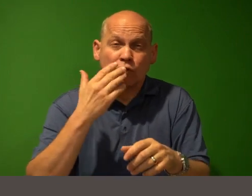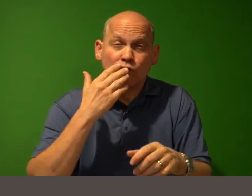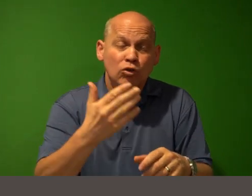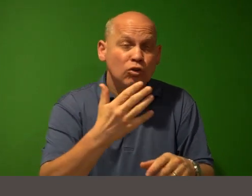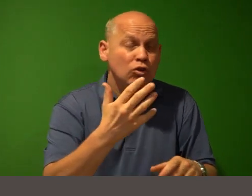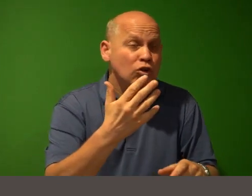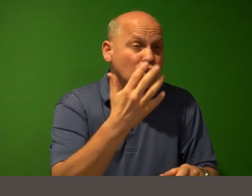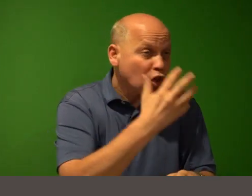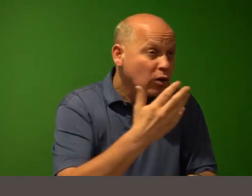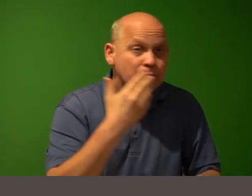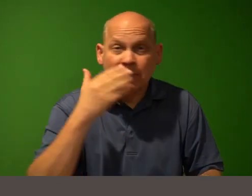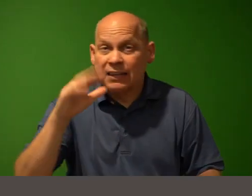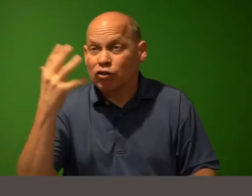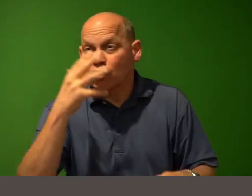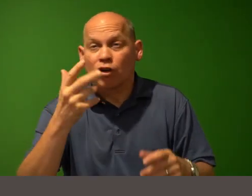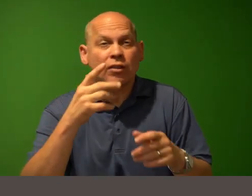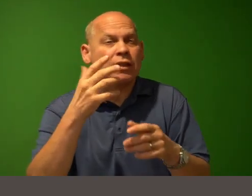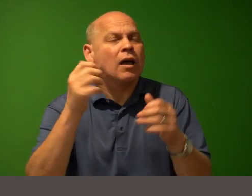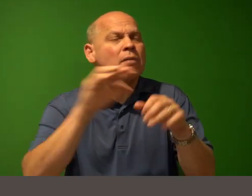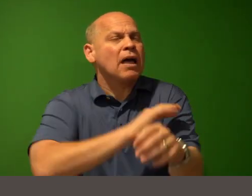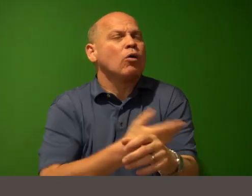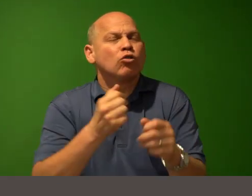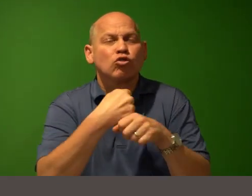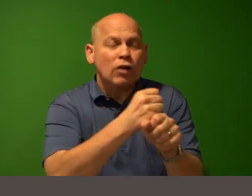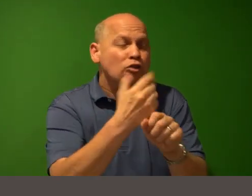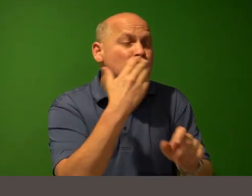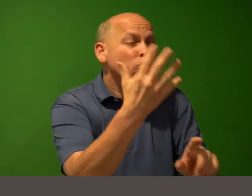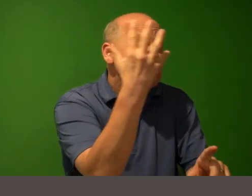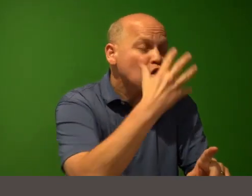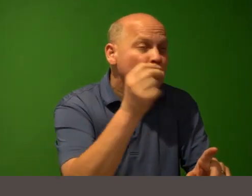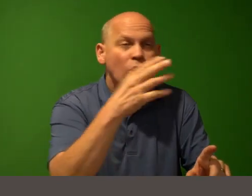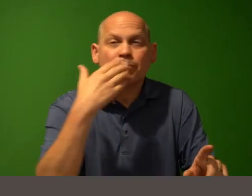the power to cause good luck or bad luck, and she has the power of reality warping.